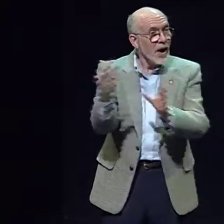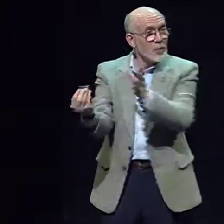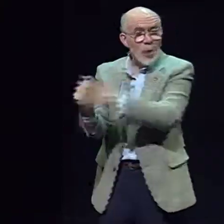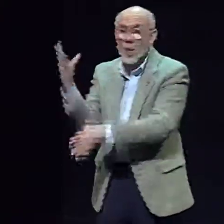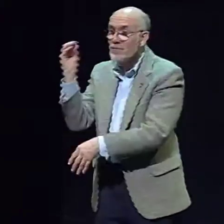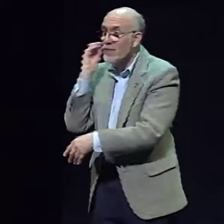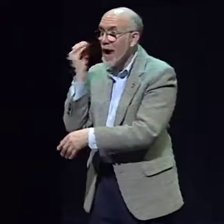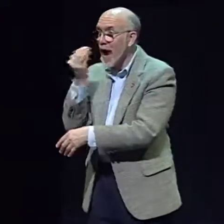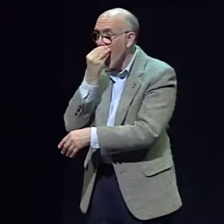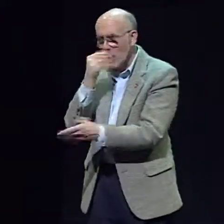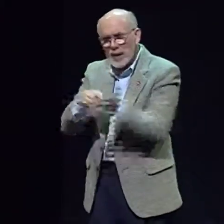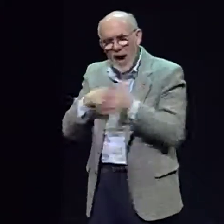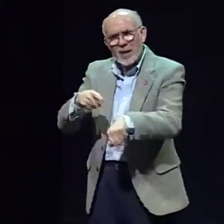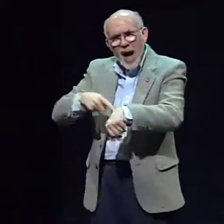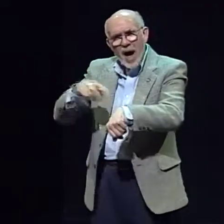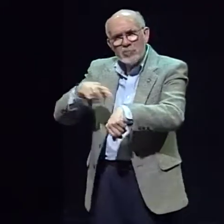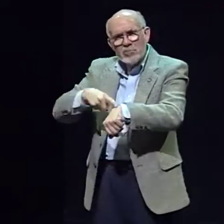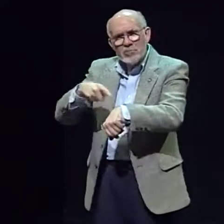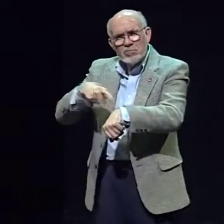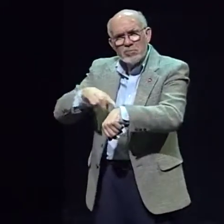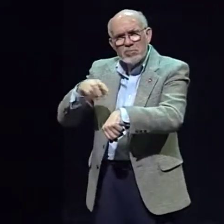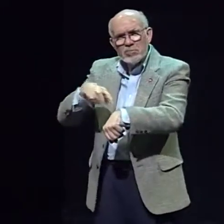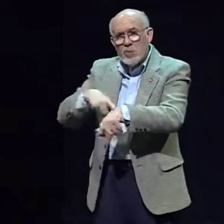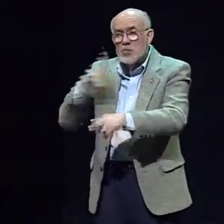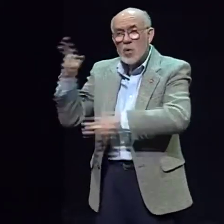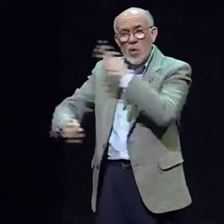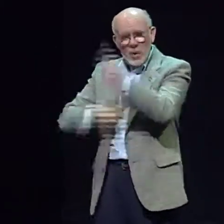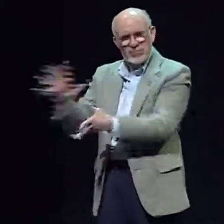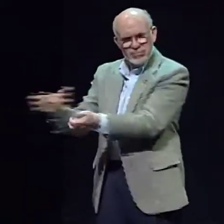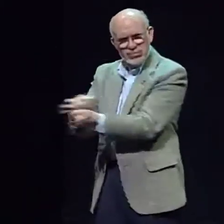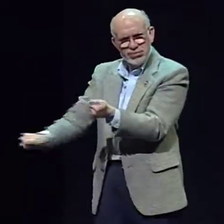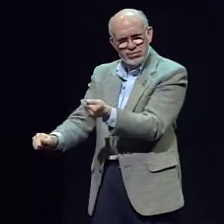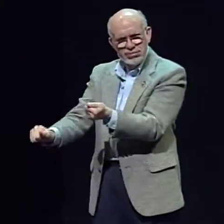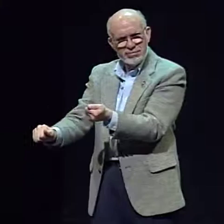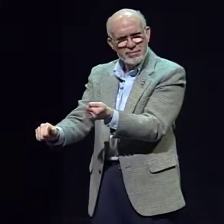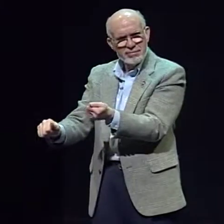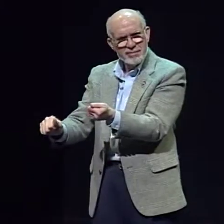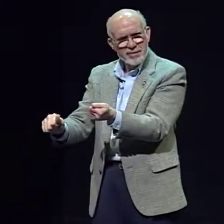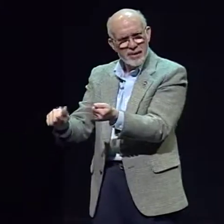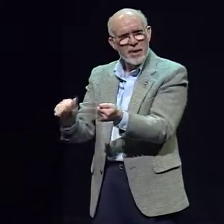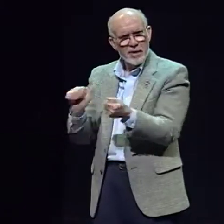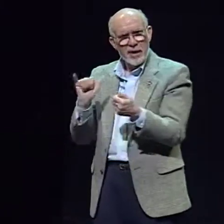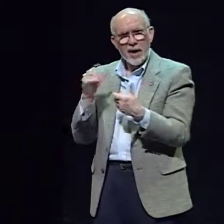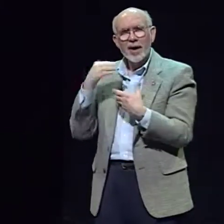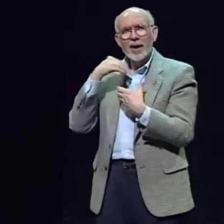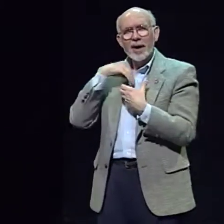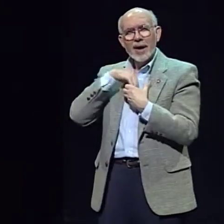YOU PLANT THE SEEDS. FOR EXAMPLE, GROWING FLOWERS. THAT TAKES TIME.